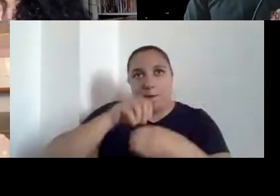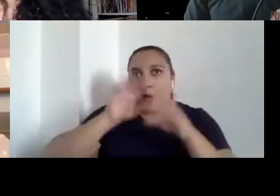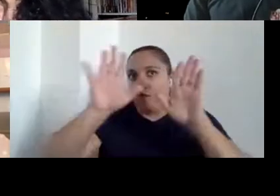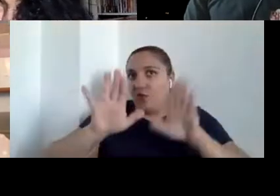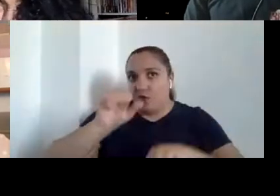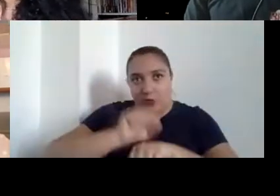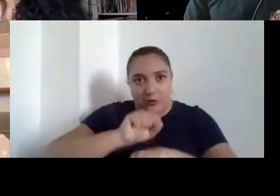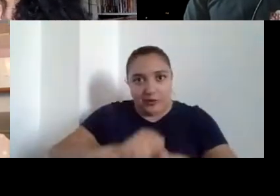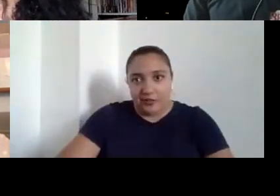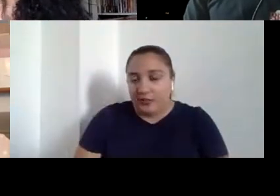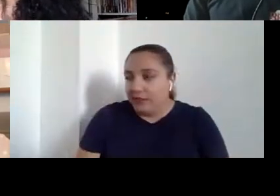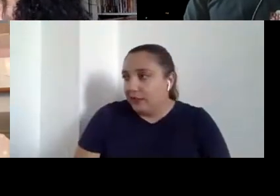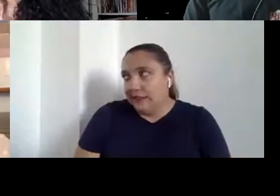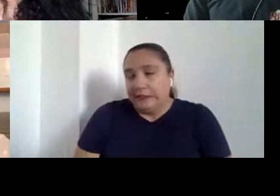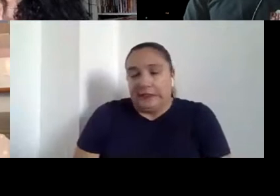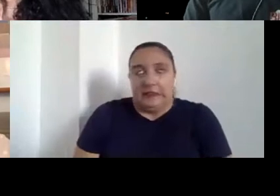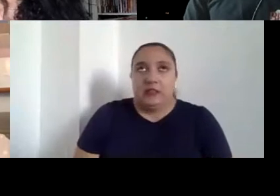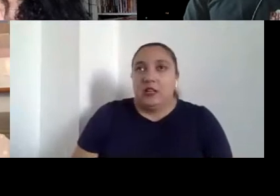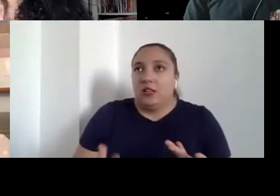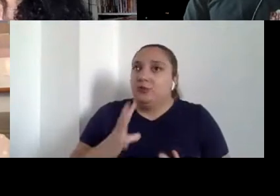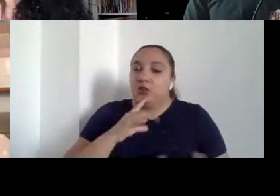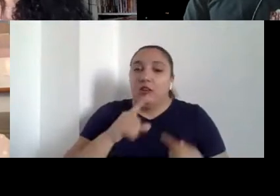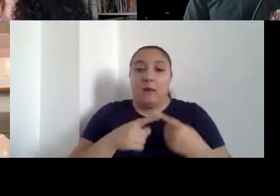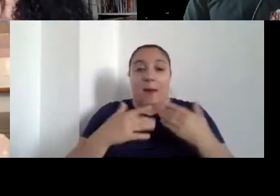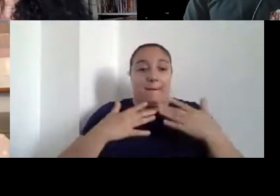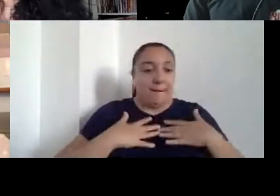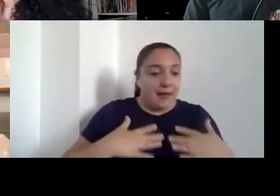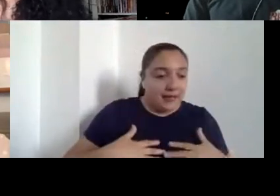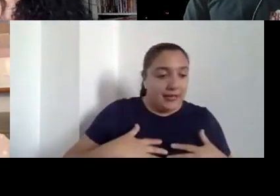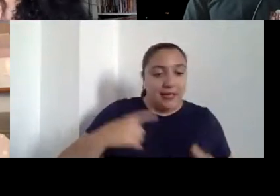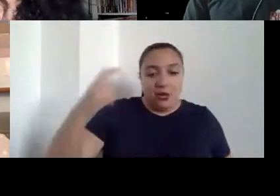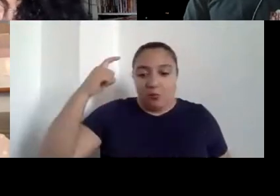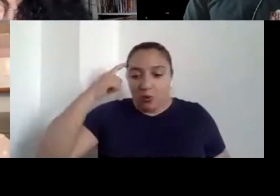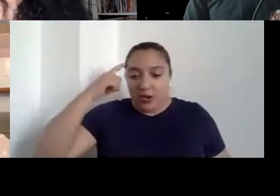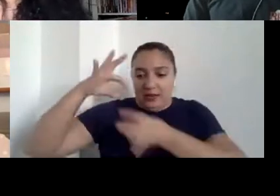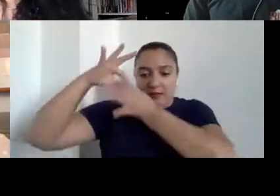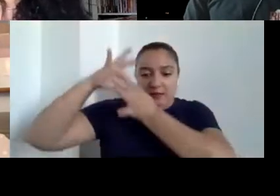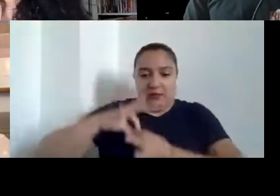talking a lot about body, brain, trauma, how trauma lives in the brain and